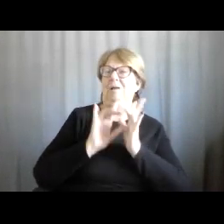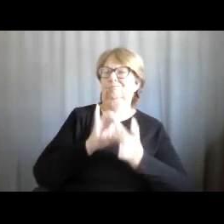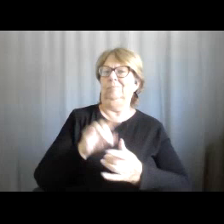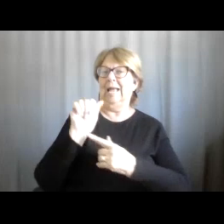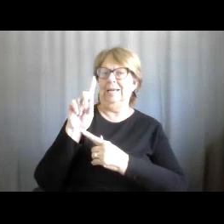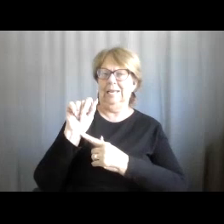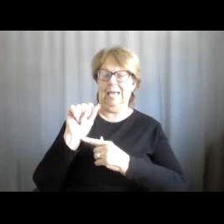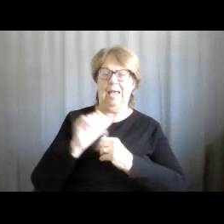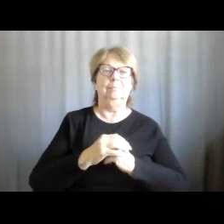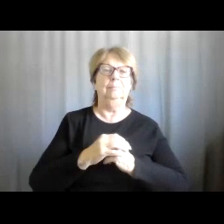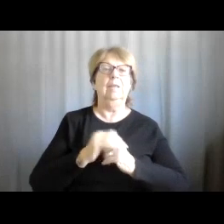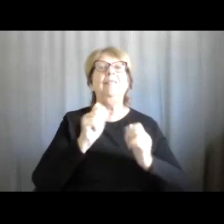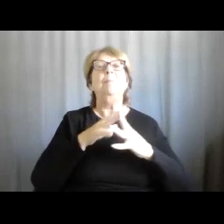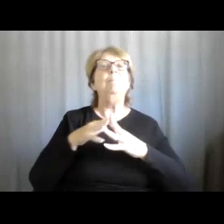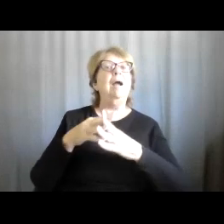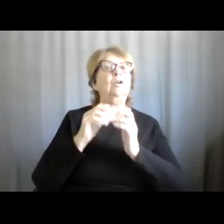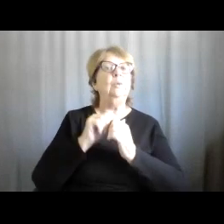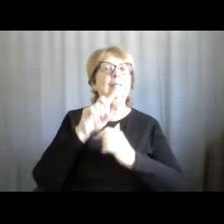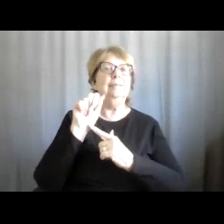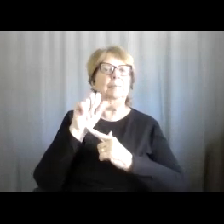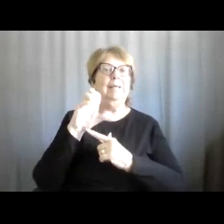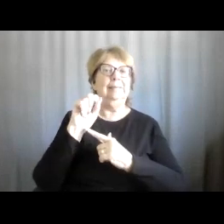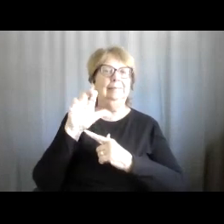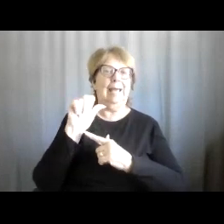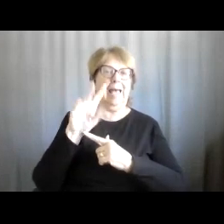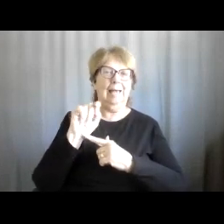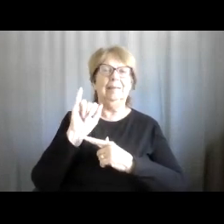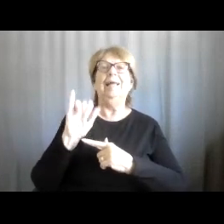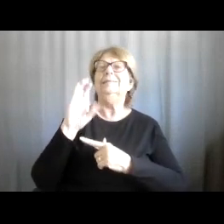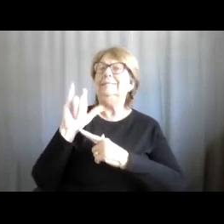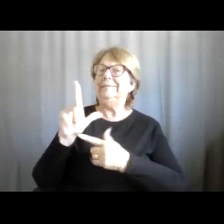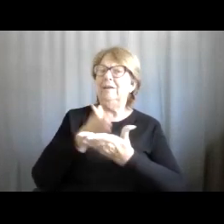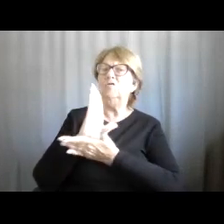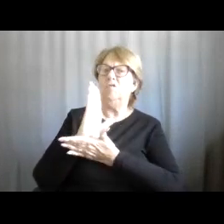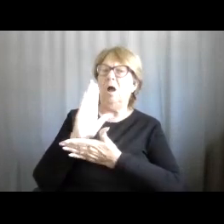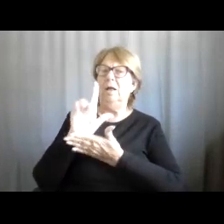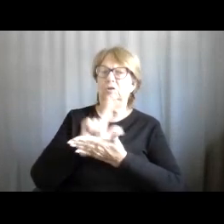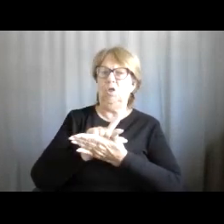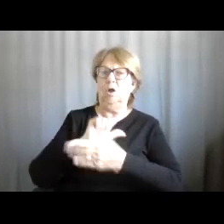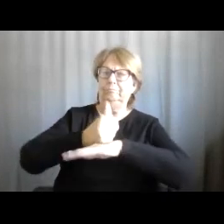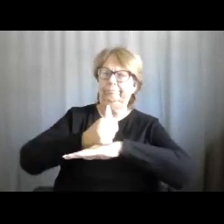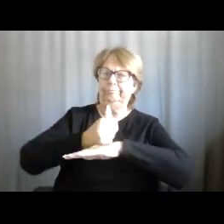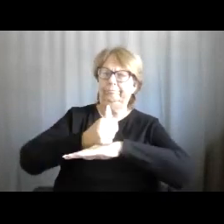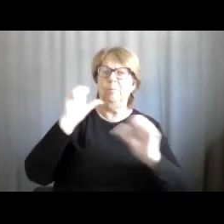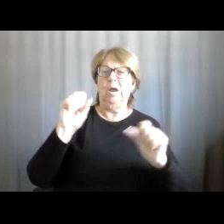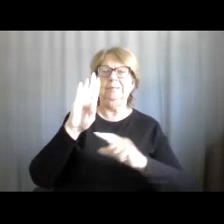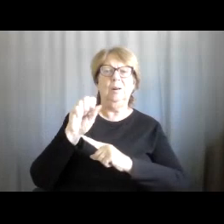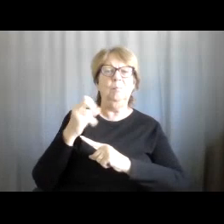The Americans with Disabilities Act is a civil rights law enacted by President Bush in 1990.